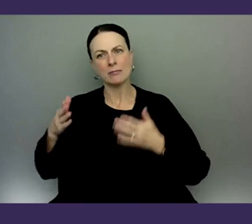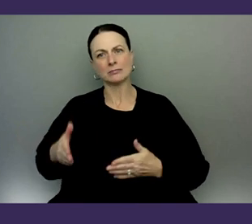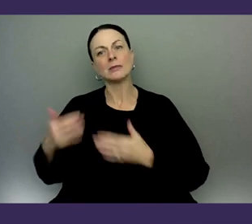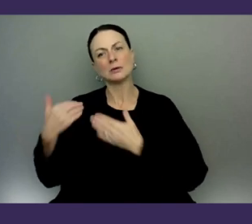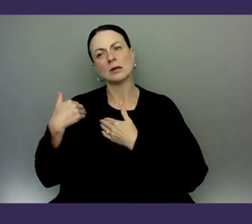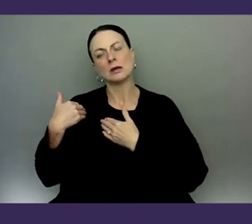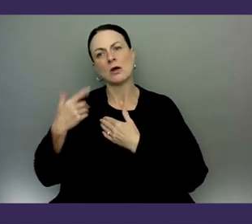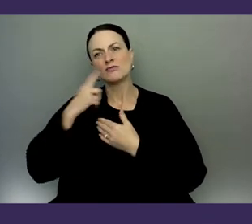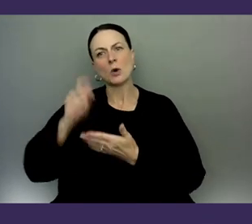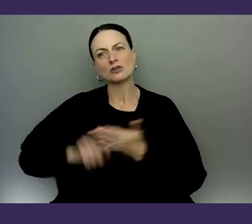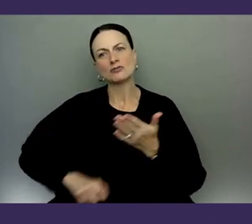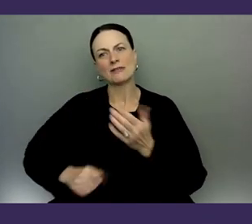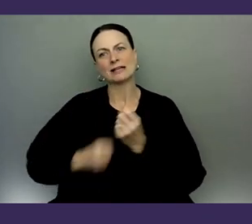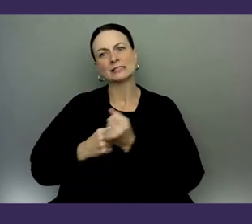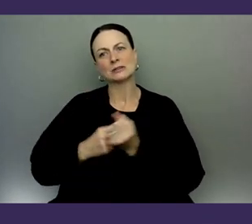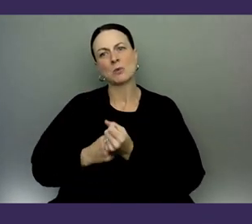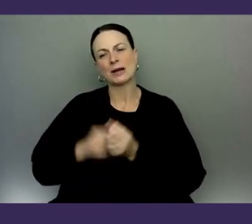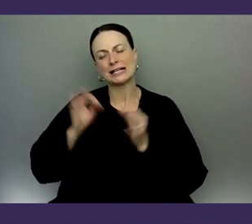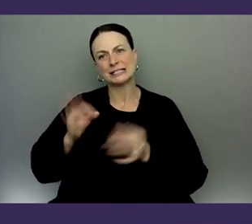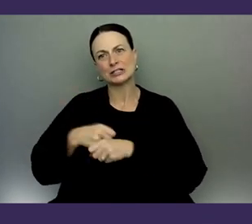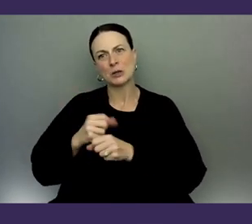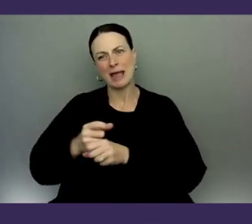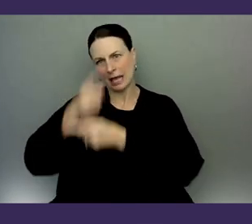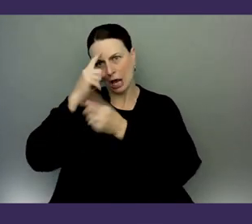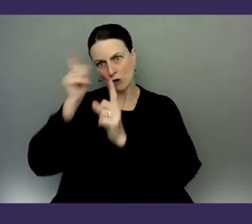for drafting supported decision-making agreements at the agency.